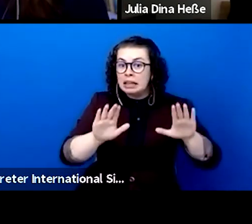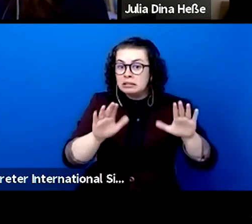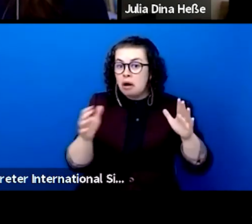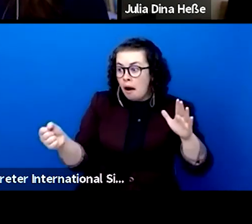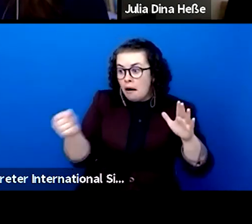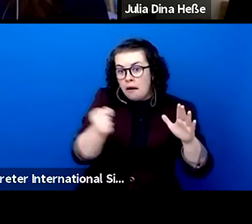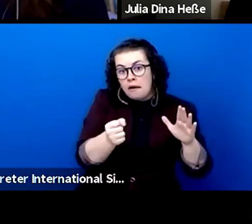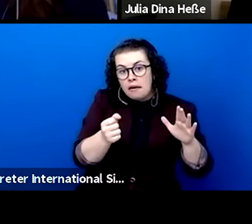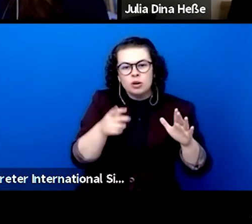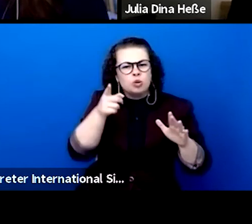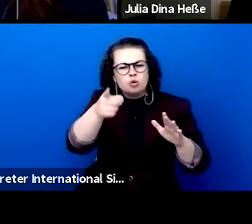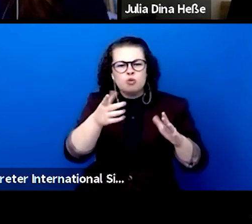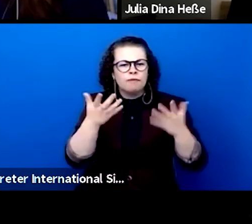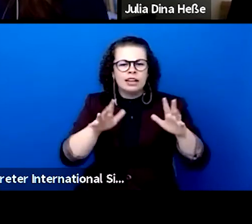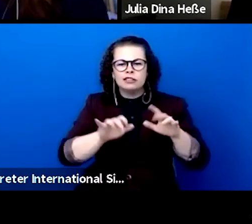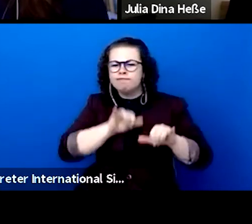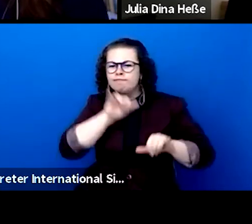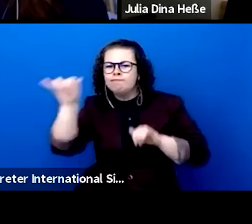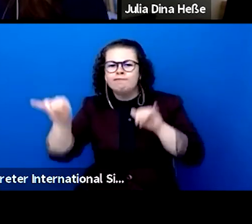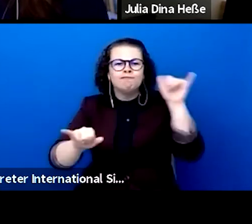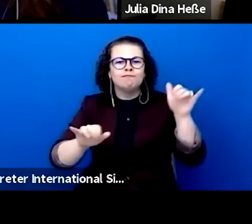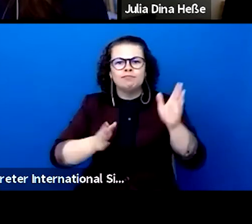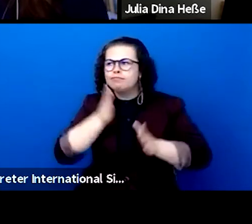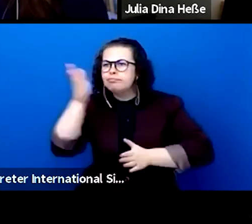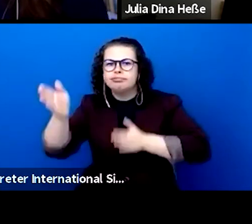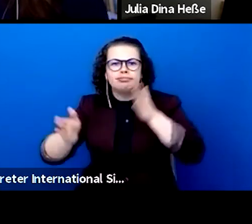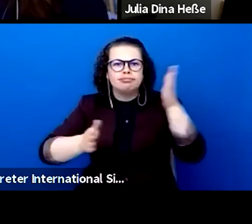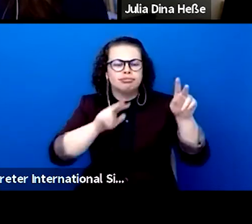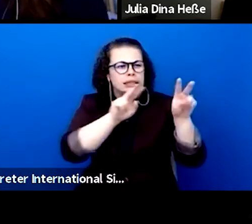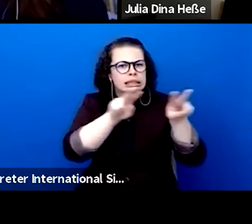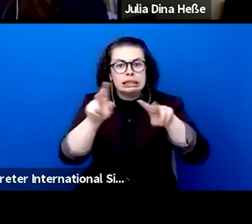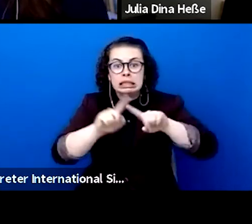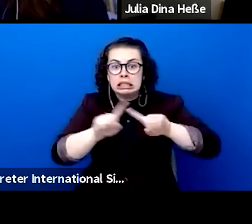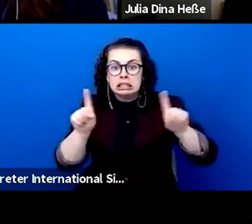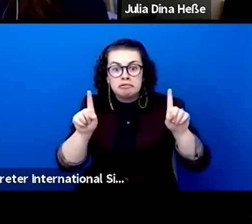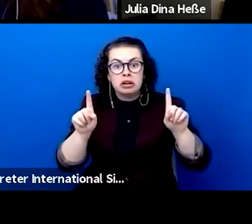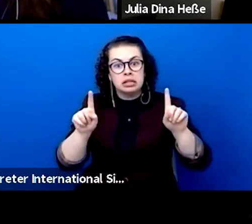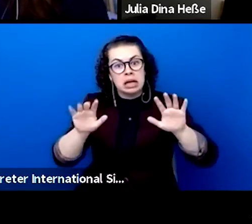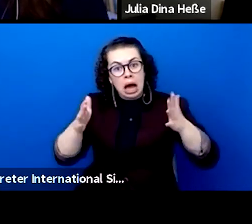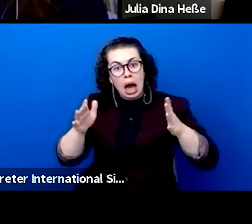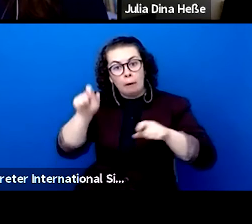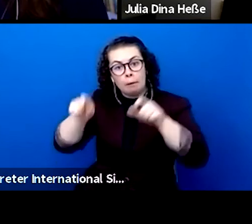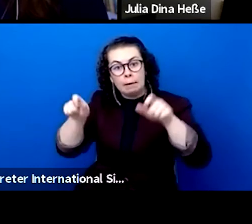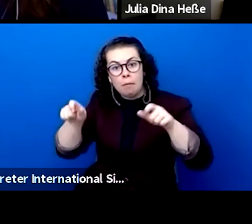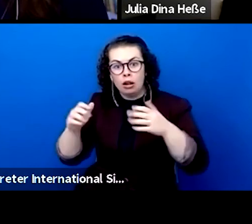traveling and seeing where theatereis ways to ex to have access and ways to have more diversity in